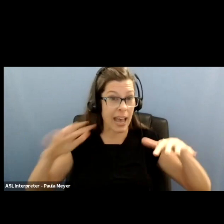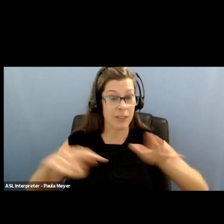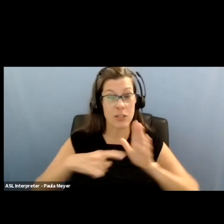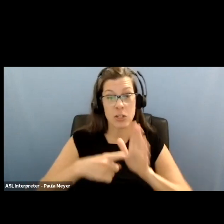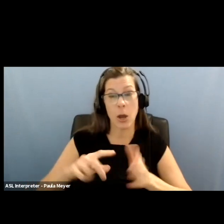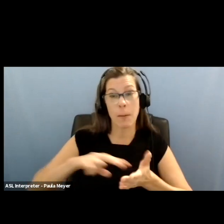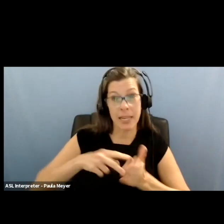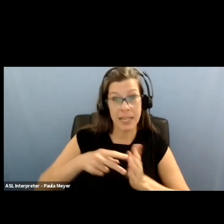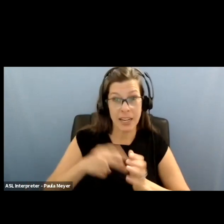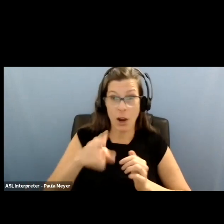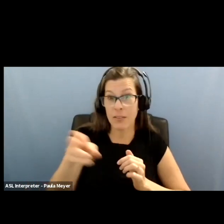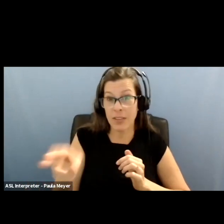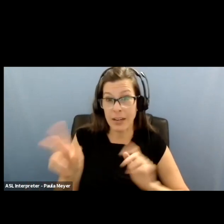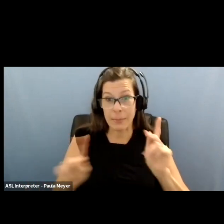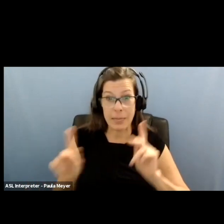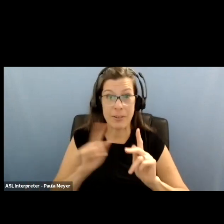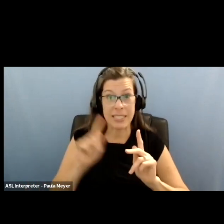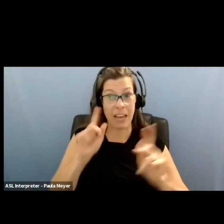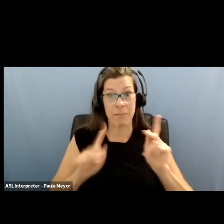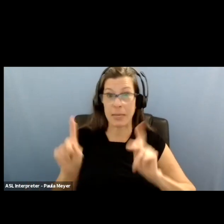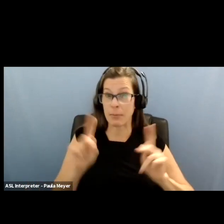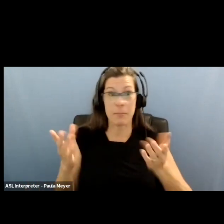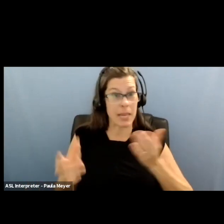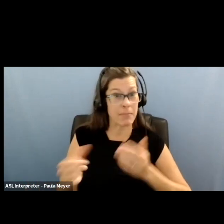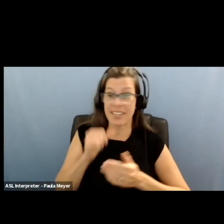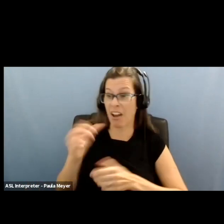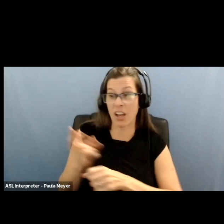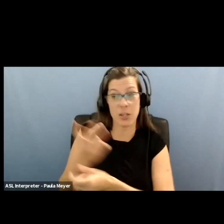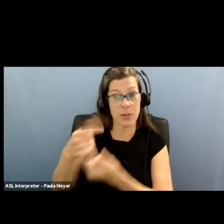d/Deaf people who might not prefer ASL, English learners, and more.